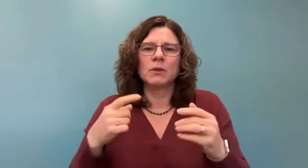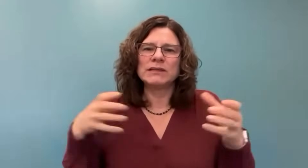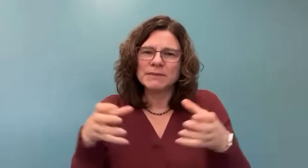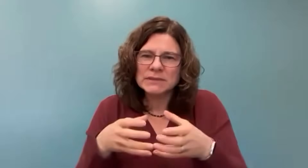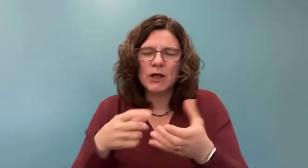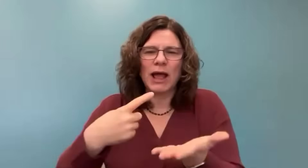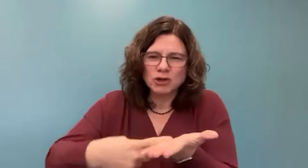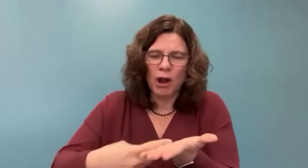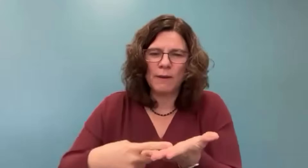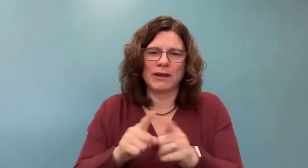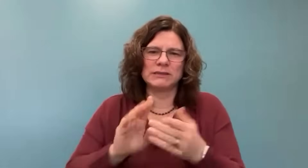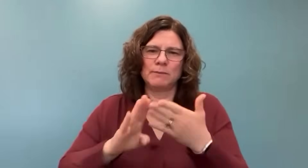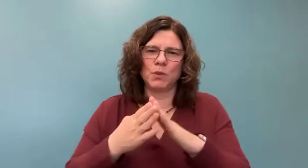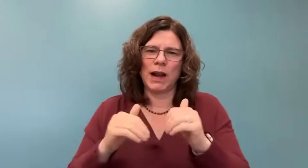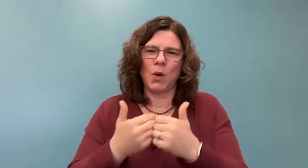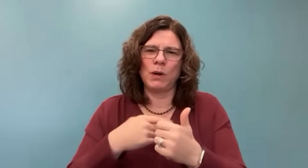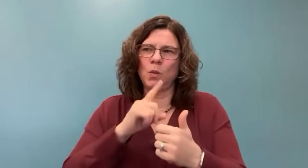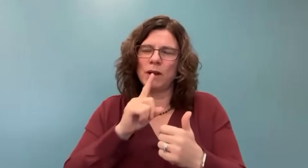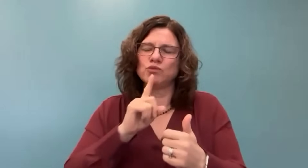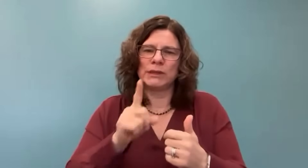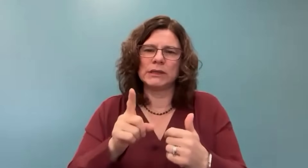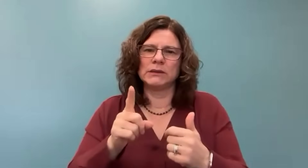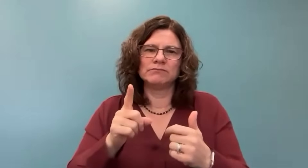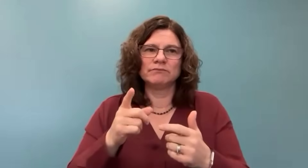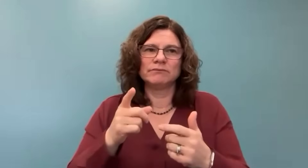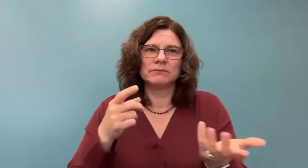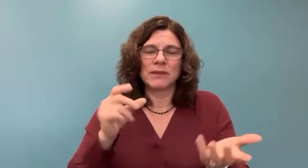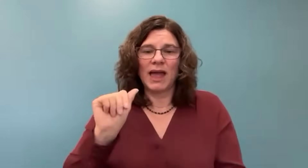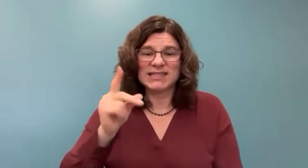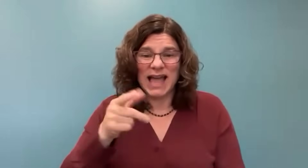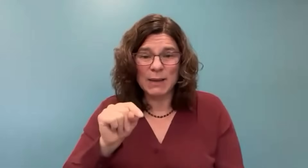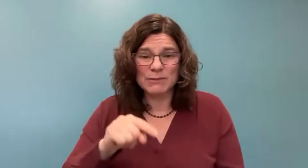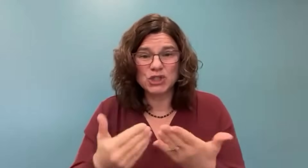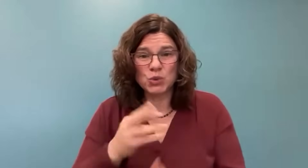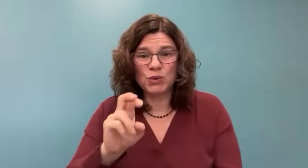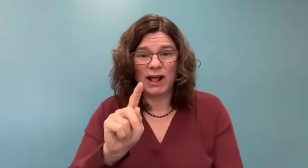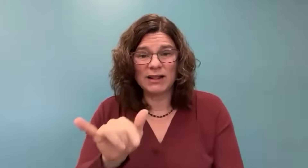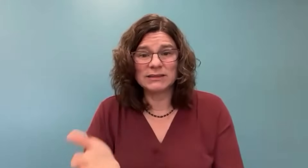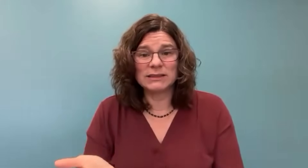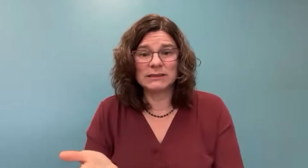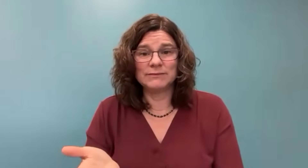We have to come together and discuss as a community on how we adapt to a new reality.